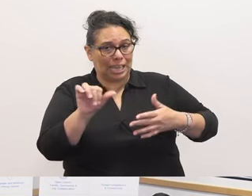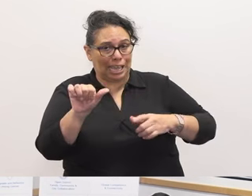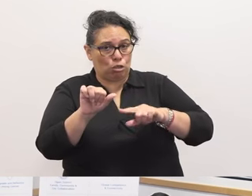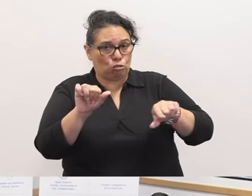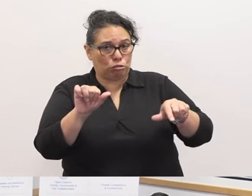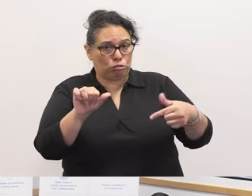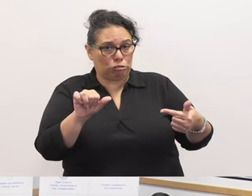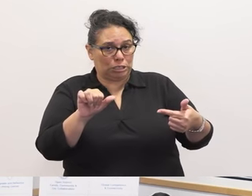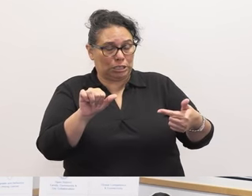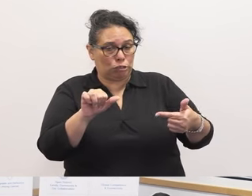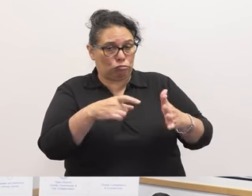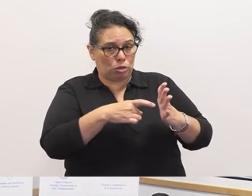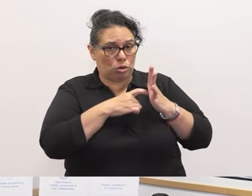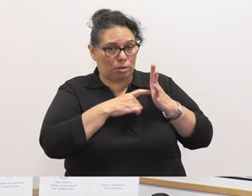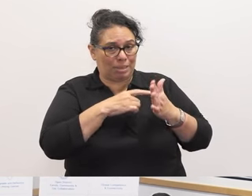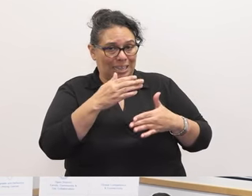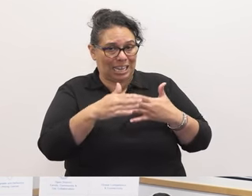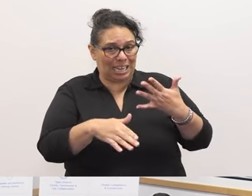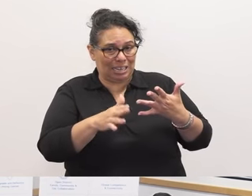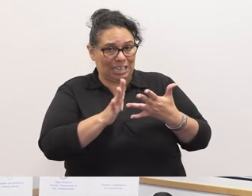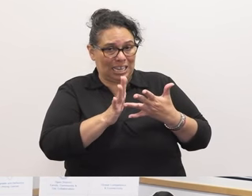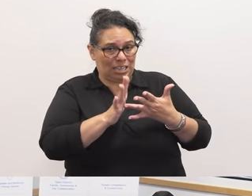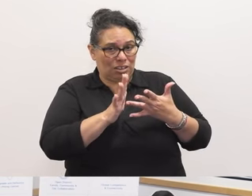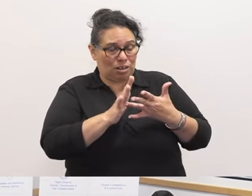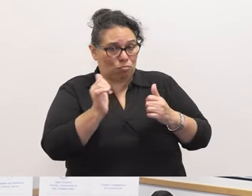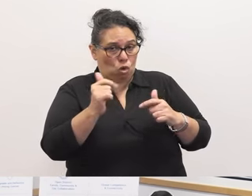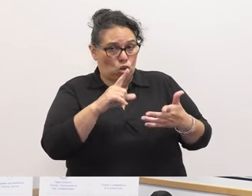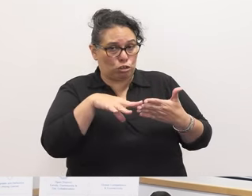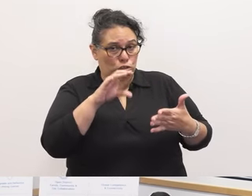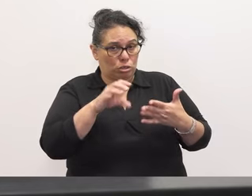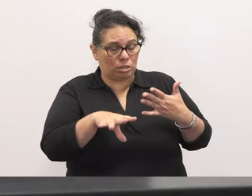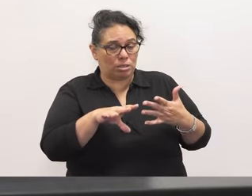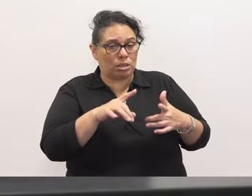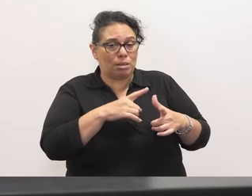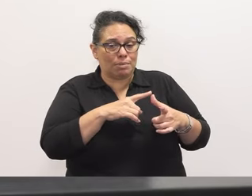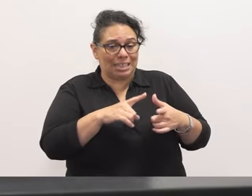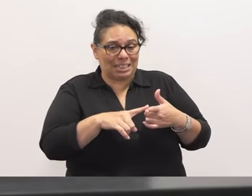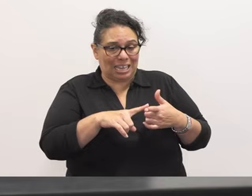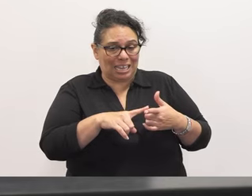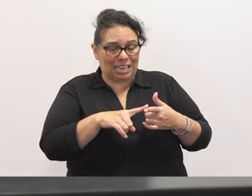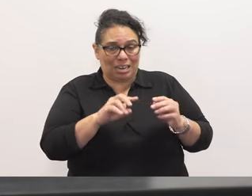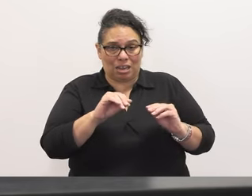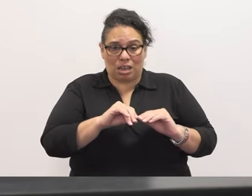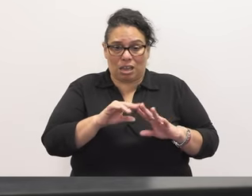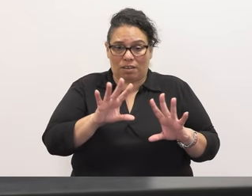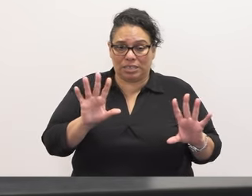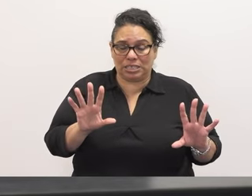by the end of ninth grade and this is all students, but then obviously our Black students,